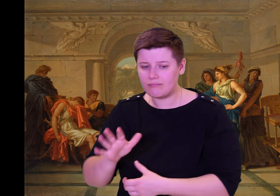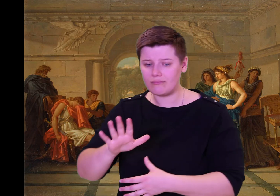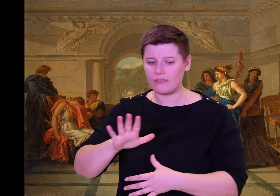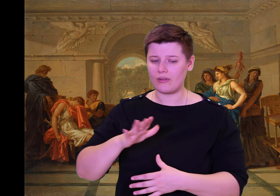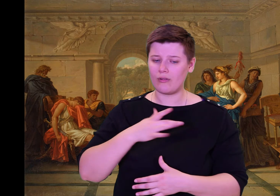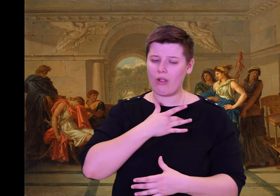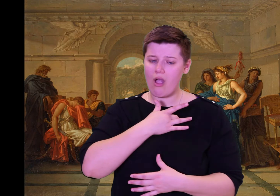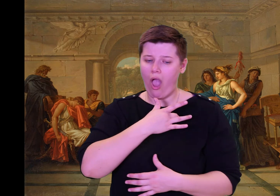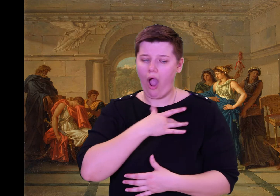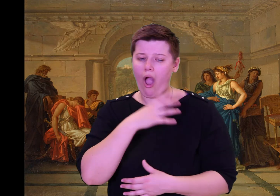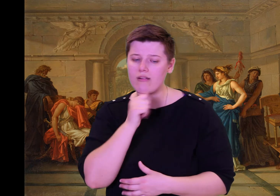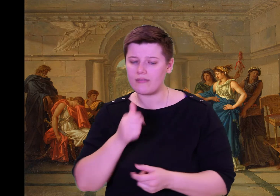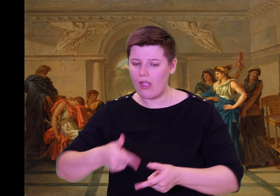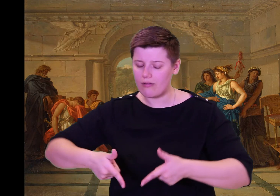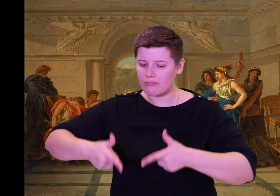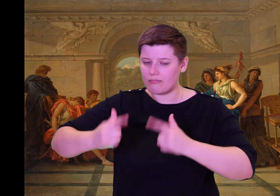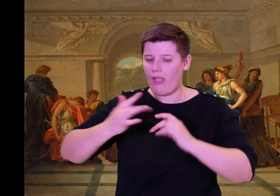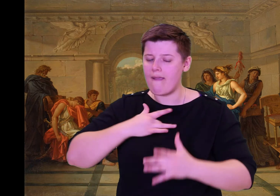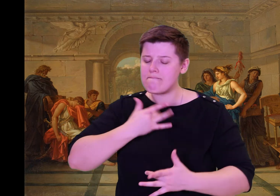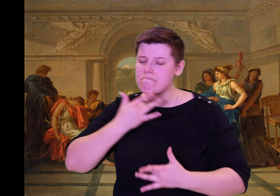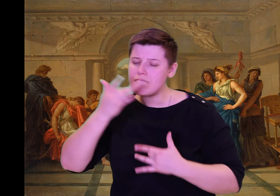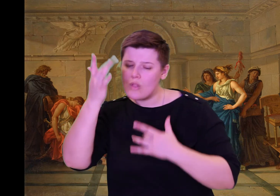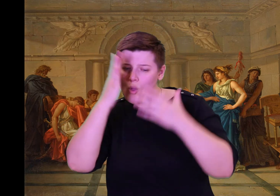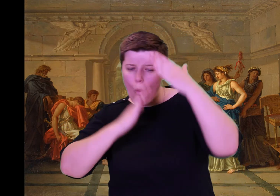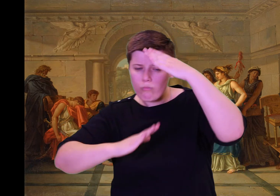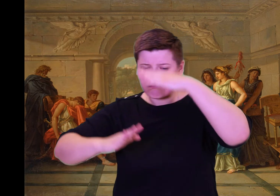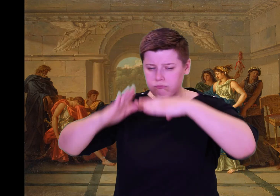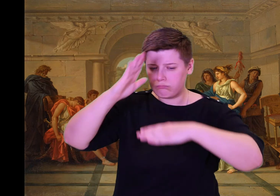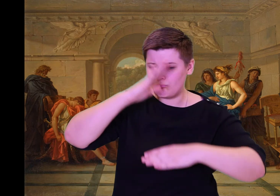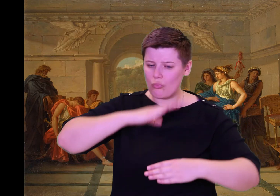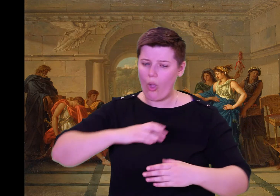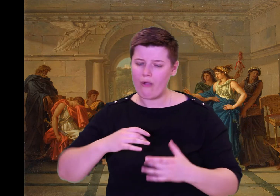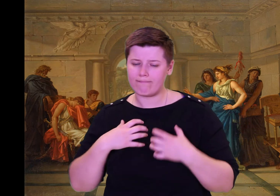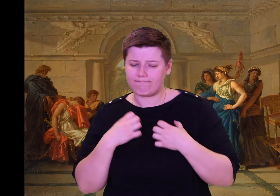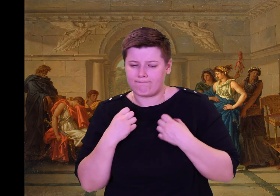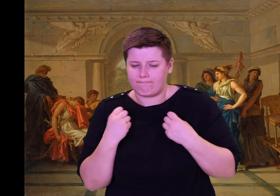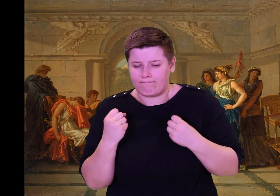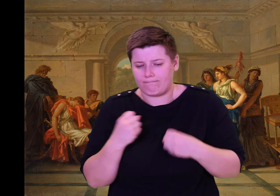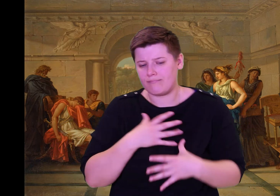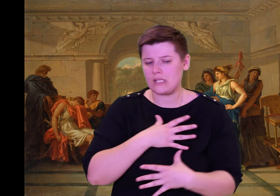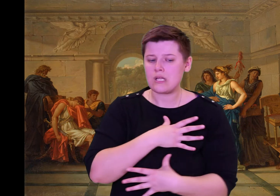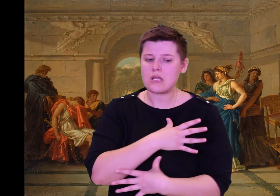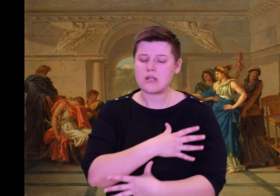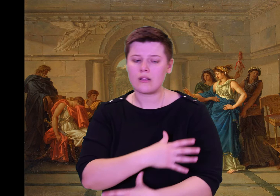Careful Penelope replied, "If you are actually a god, with news from gods,